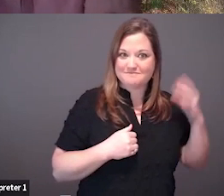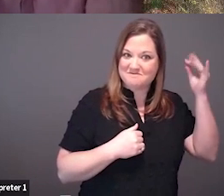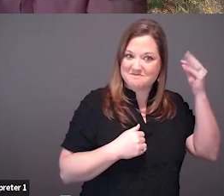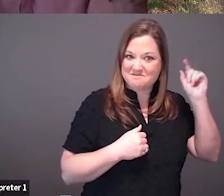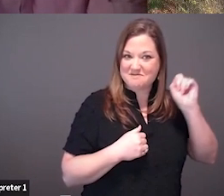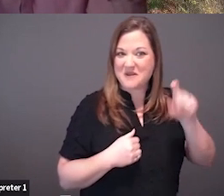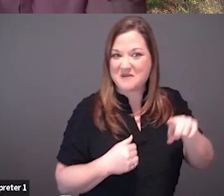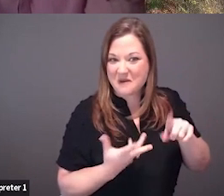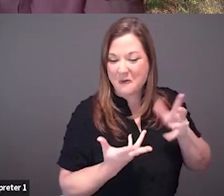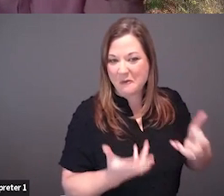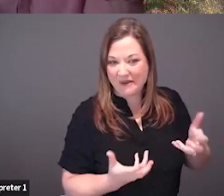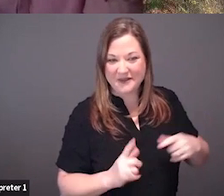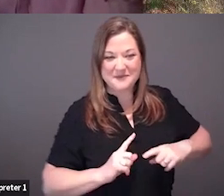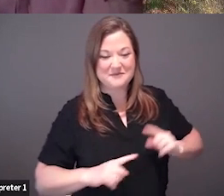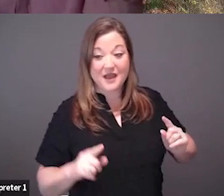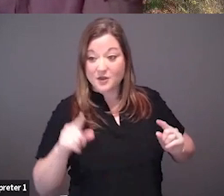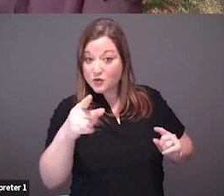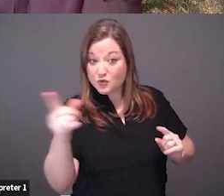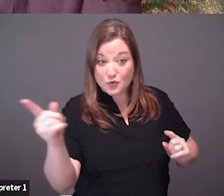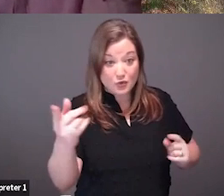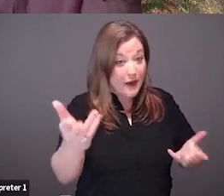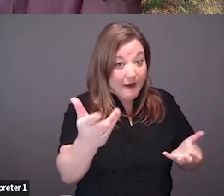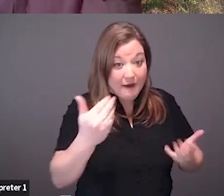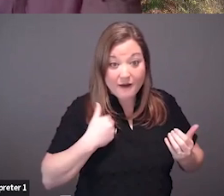For anyone, if you do have questions that you want to ask Quay,